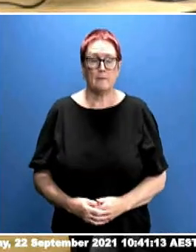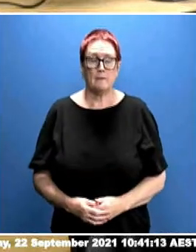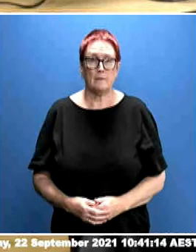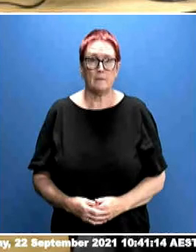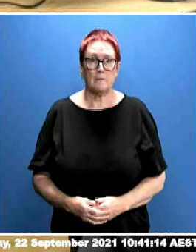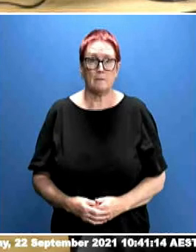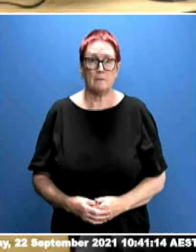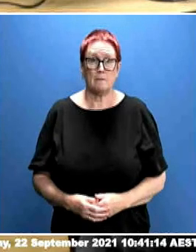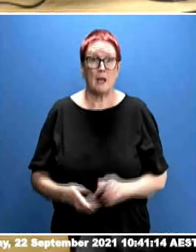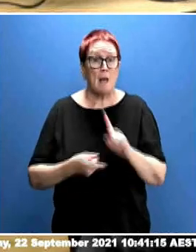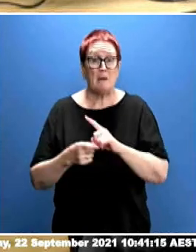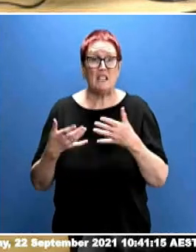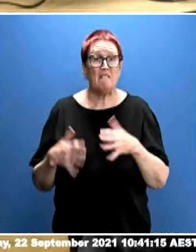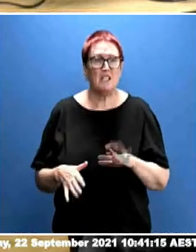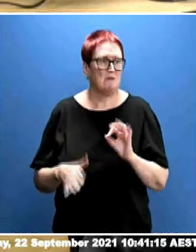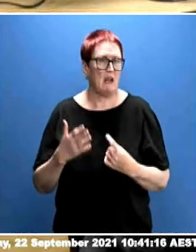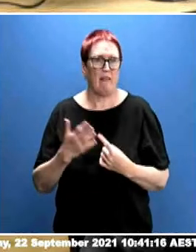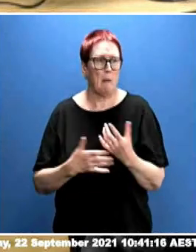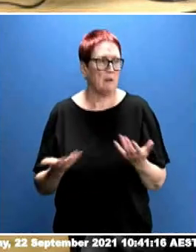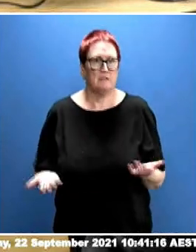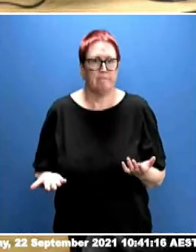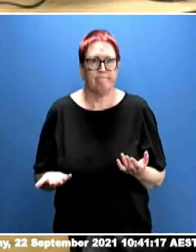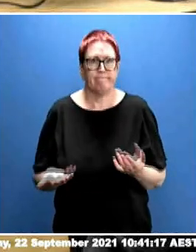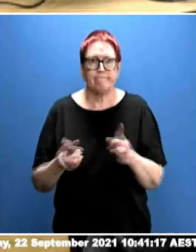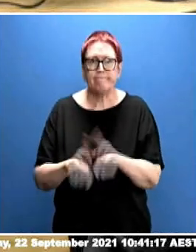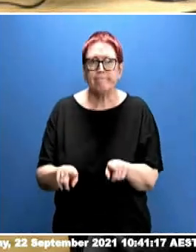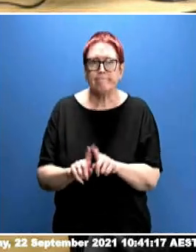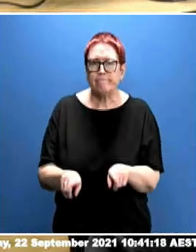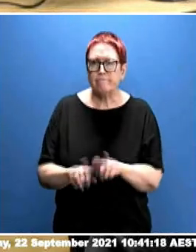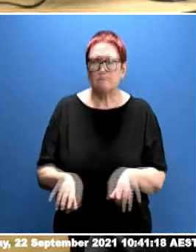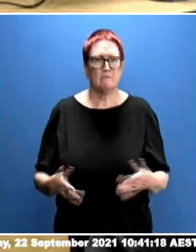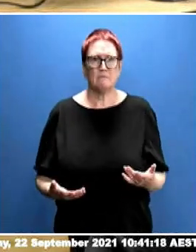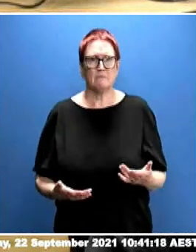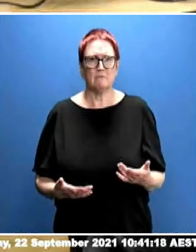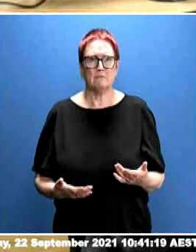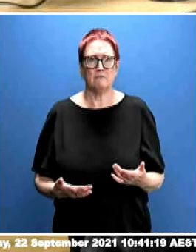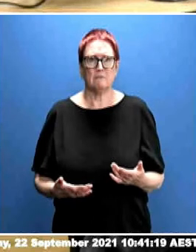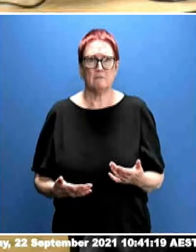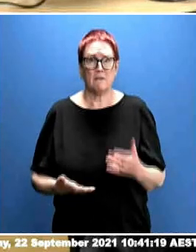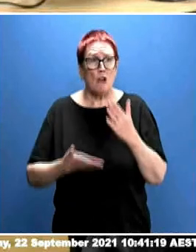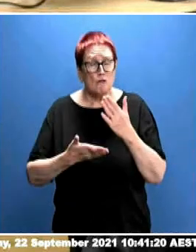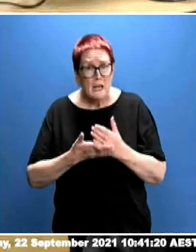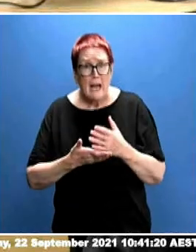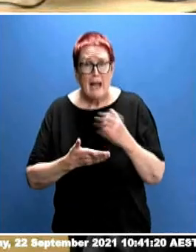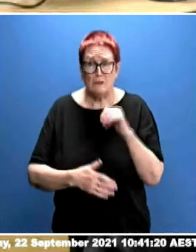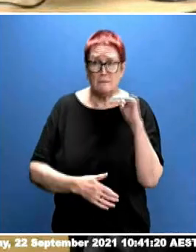and afterwards, nothing really happens, and I feel like it took a long time for the meetings to occue,